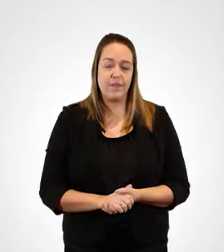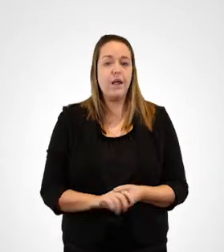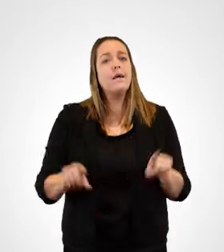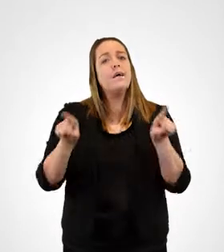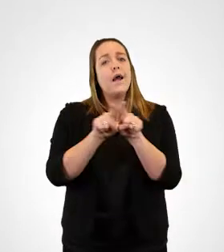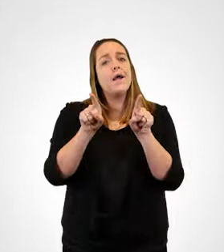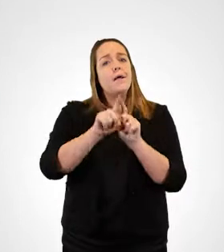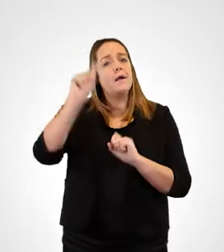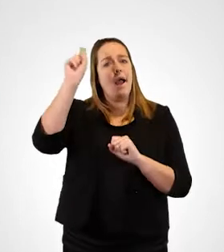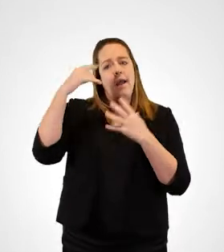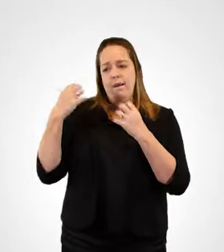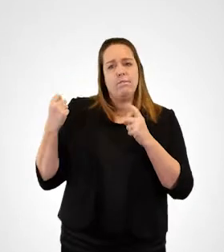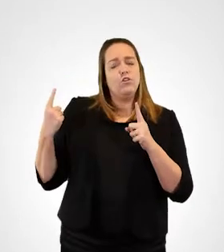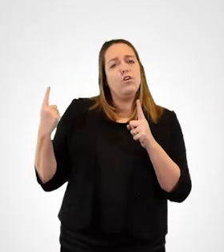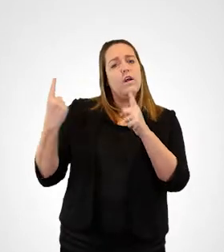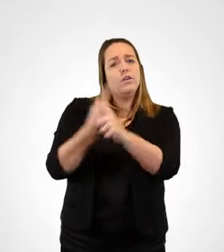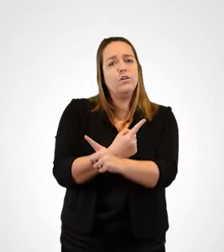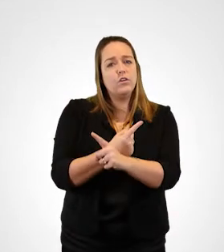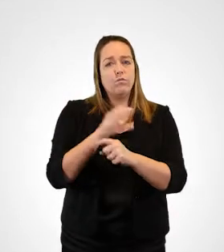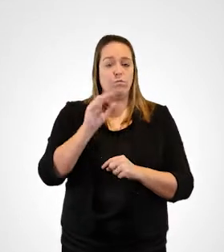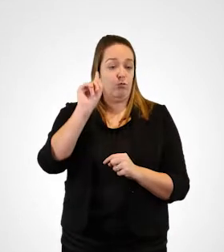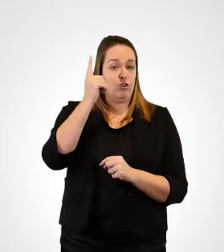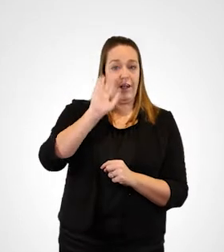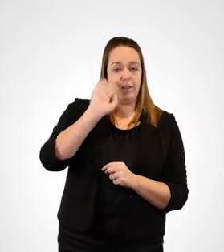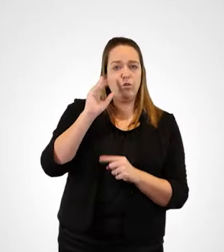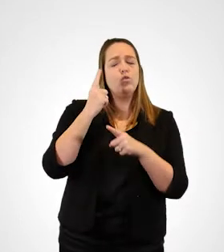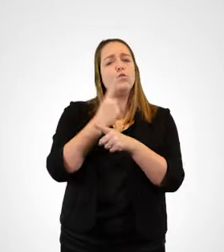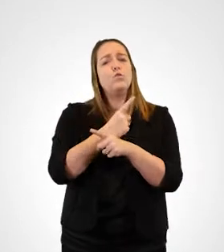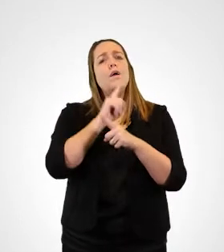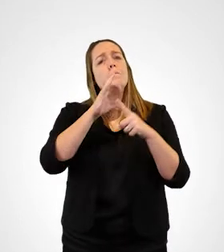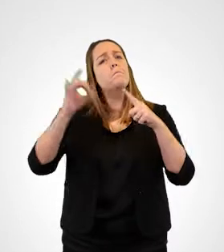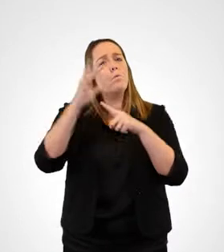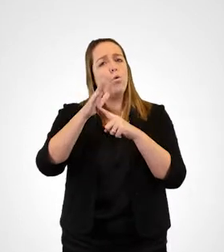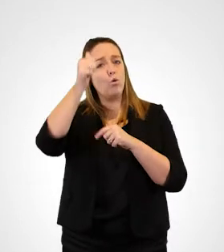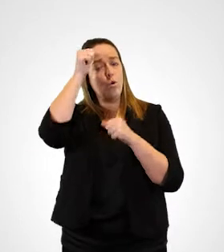we talked about in our first lecture, recognising the importance of hearing technology